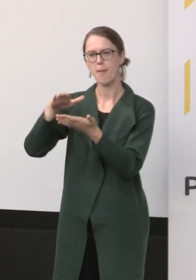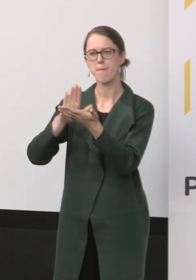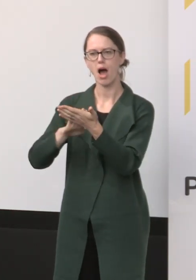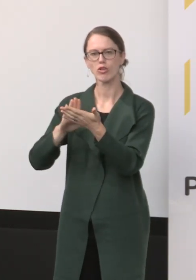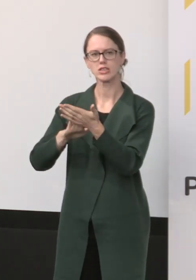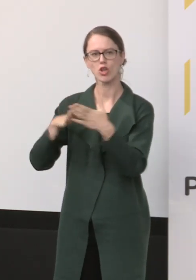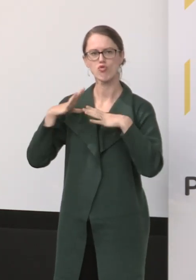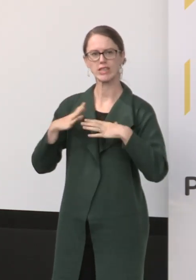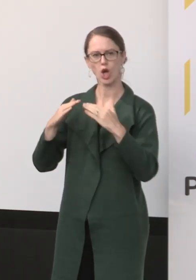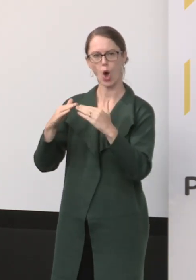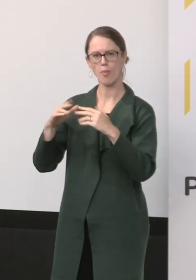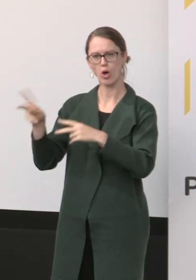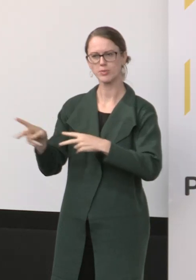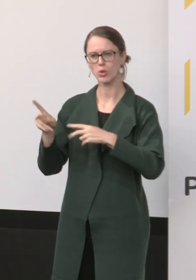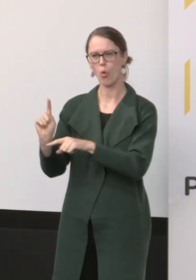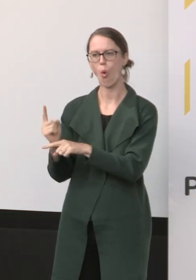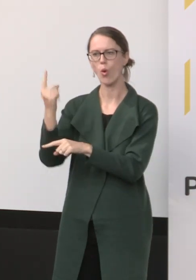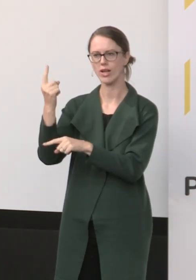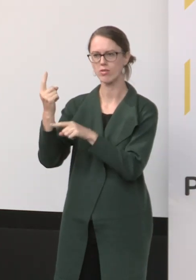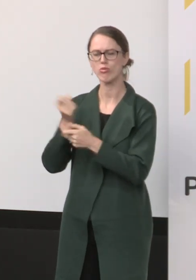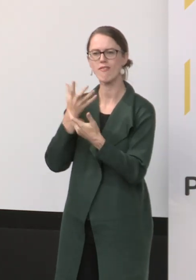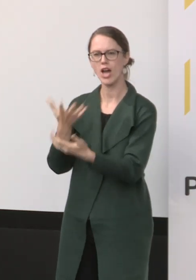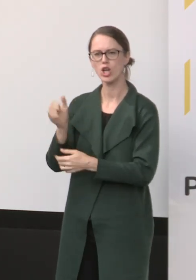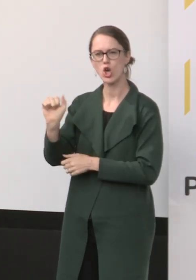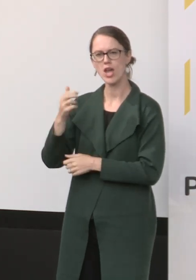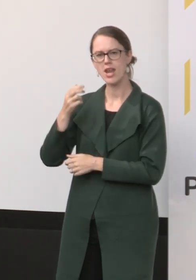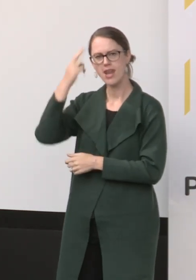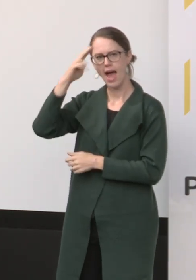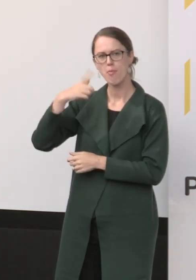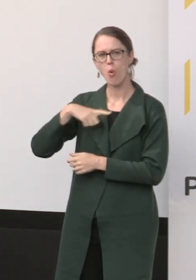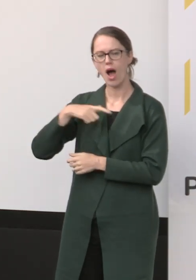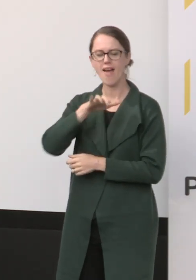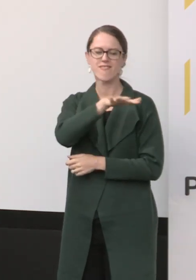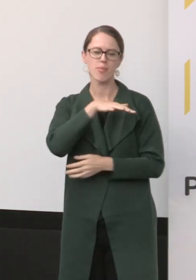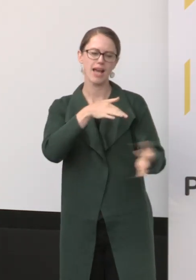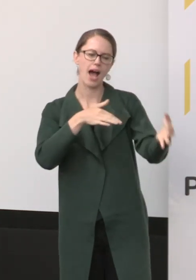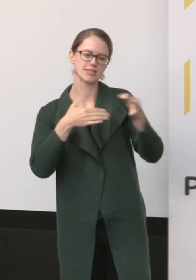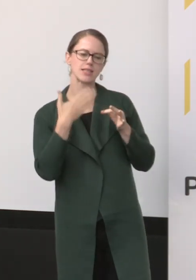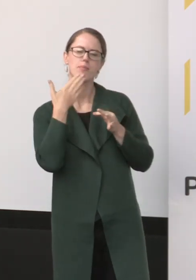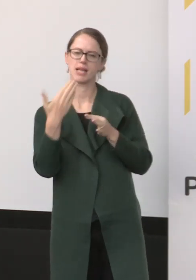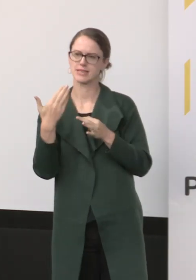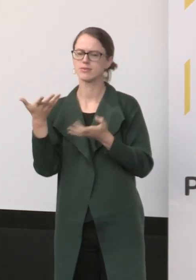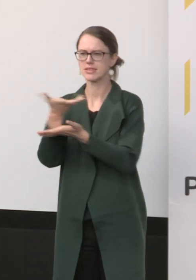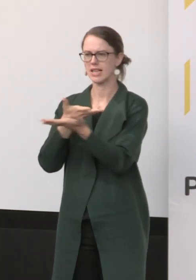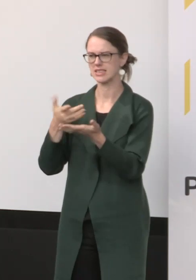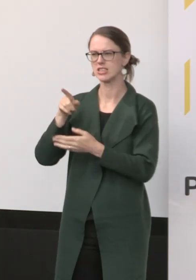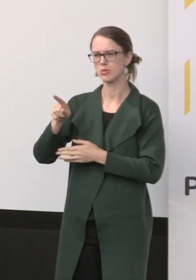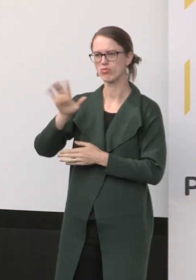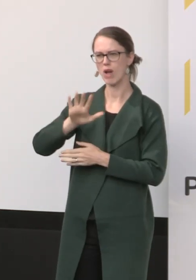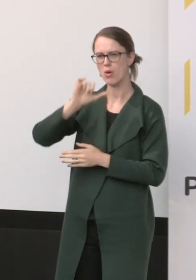resident from St Margaret's